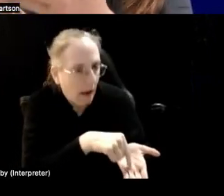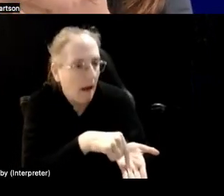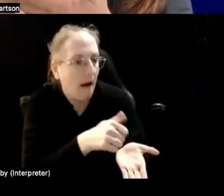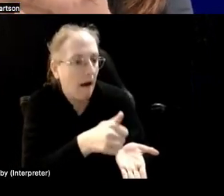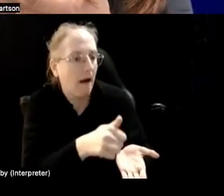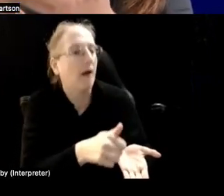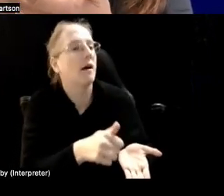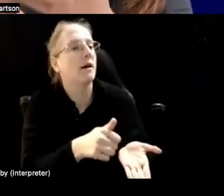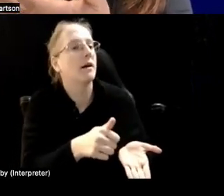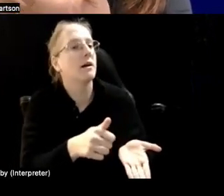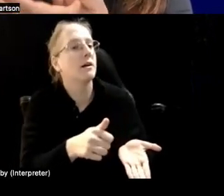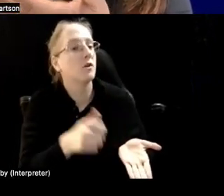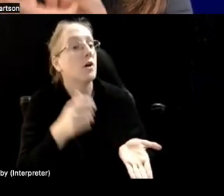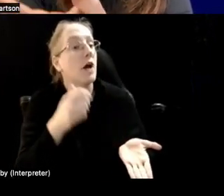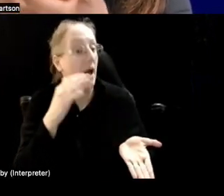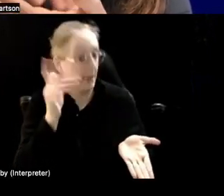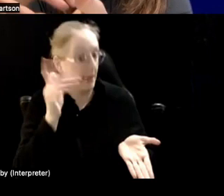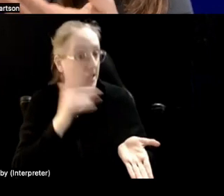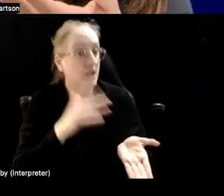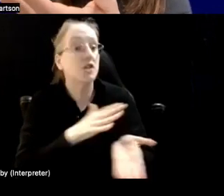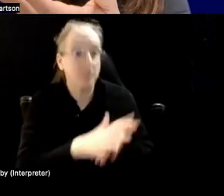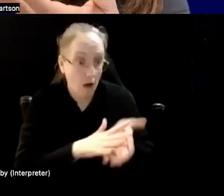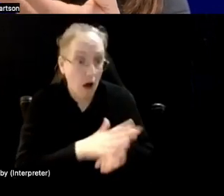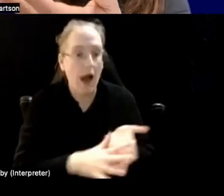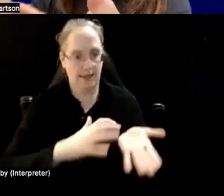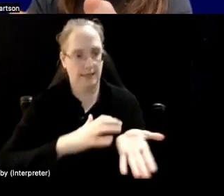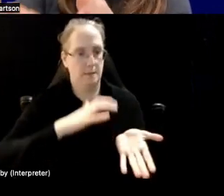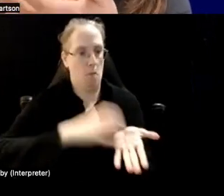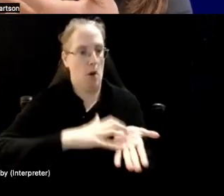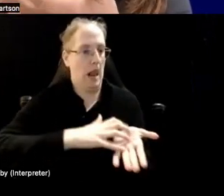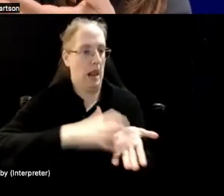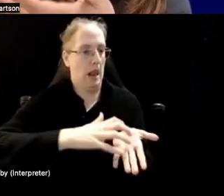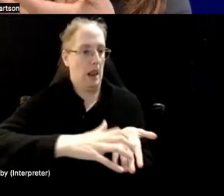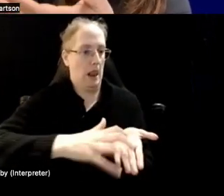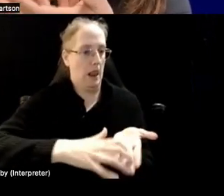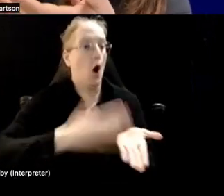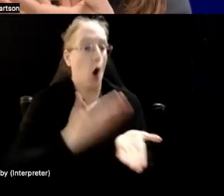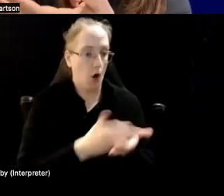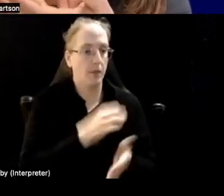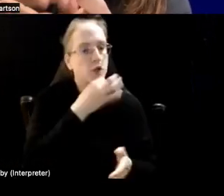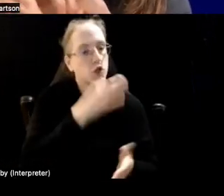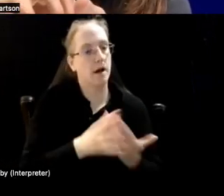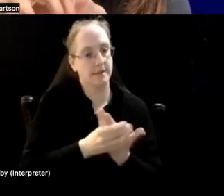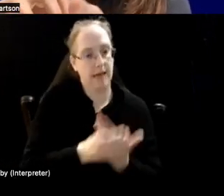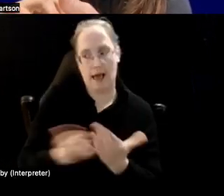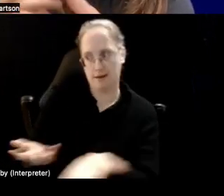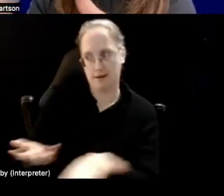that she does braille into the child's hands, she does the sign for braille into the child's hands,